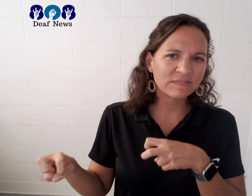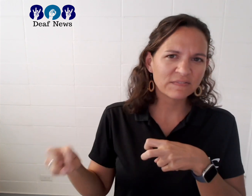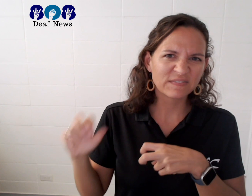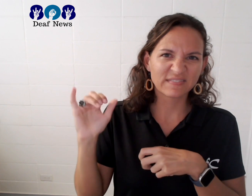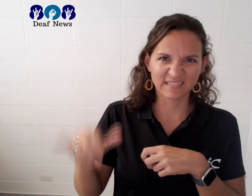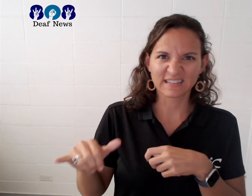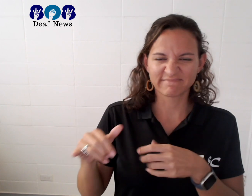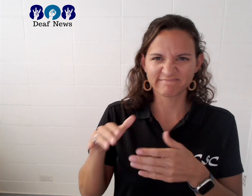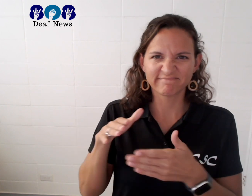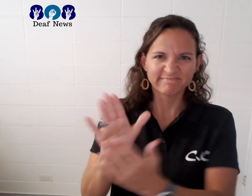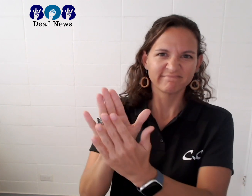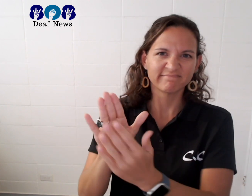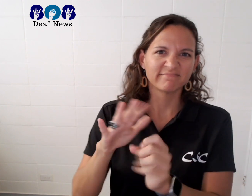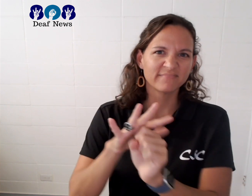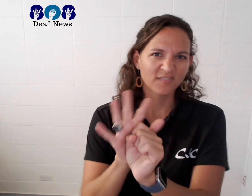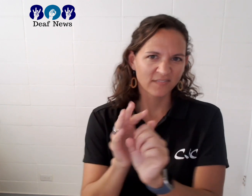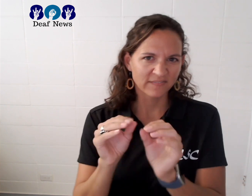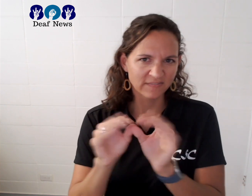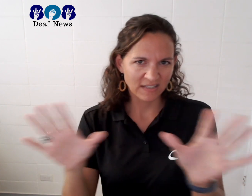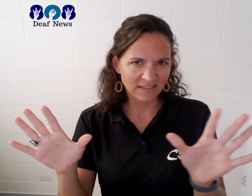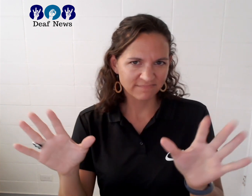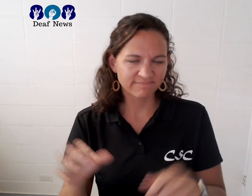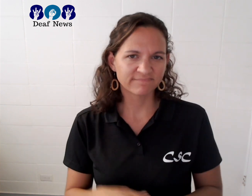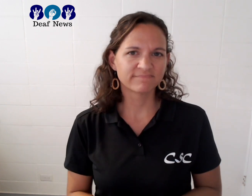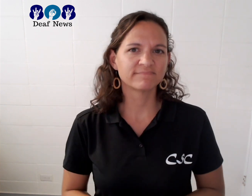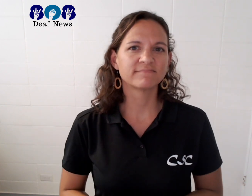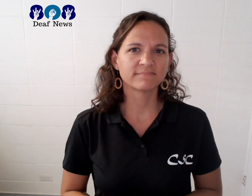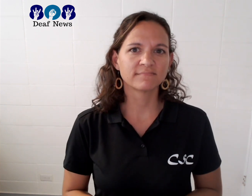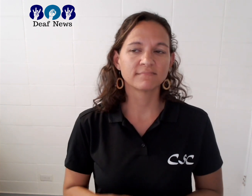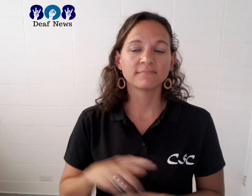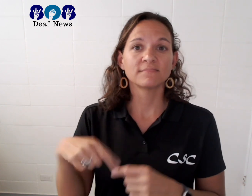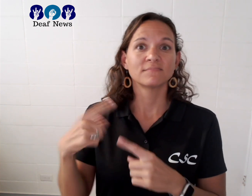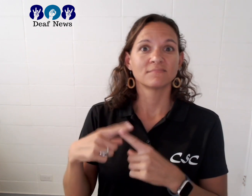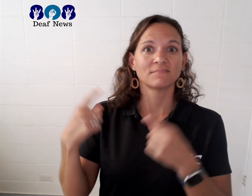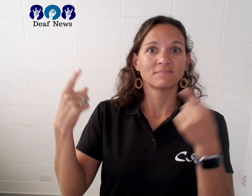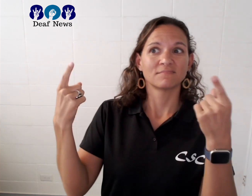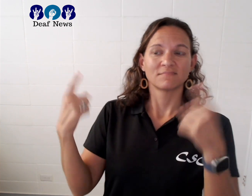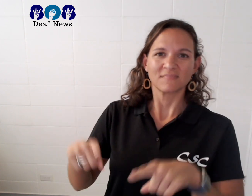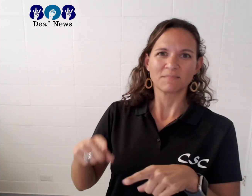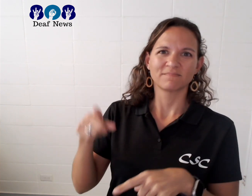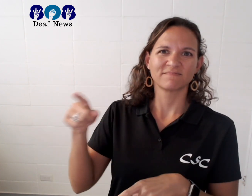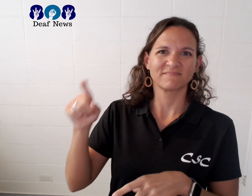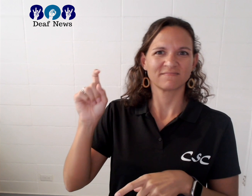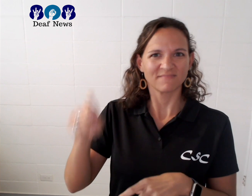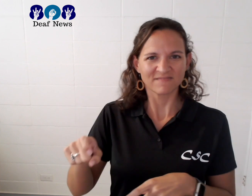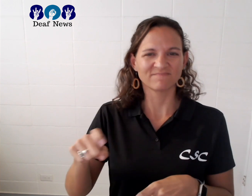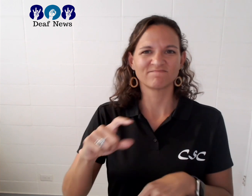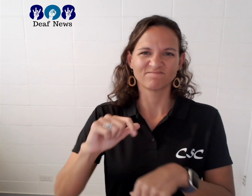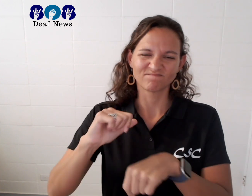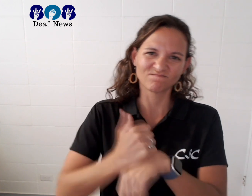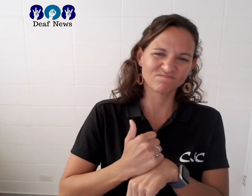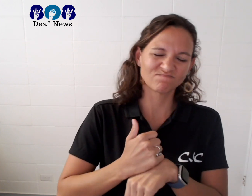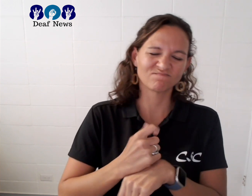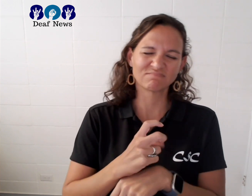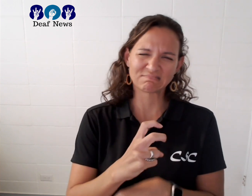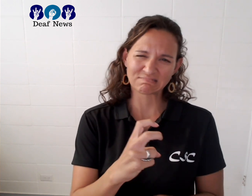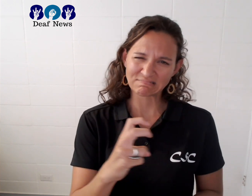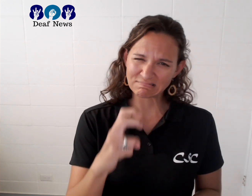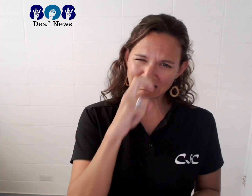that is when he faced a lot of tough challenges related to the COVID coronavirus pandemic. He